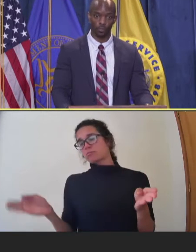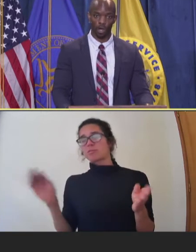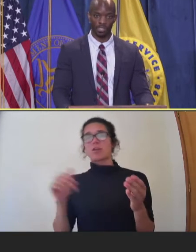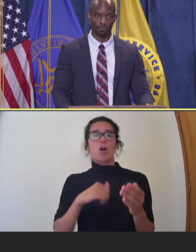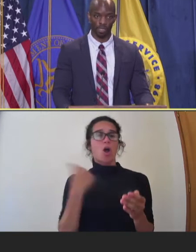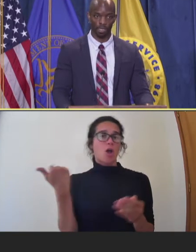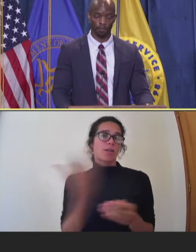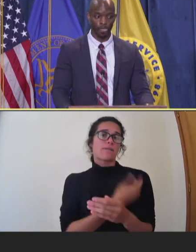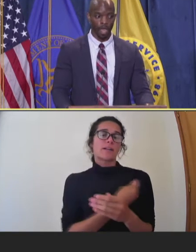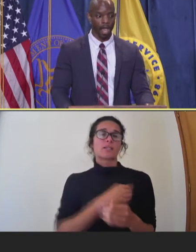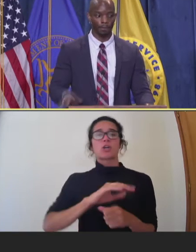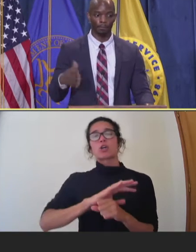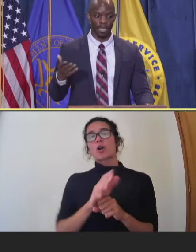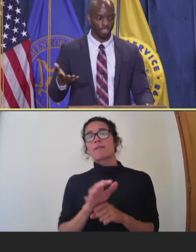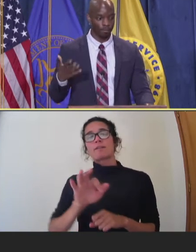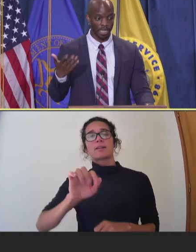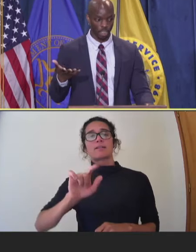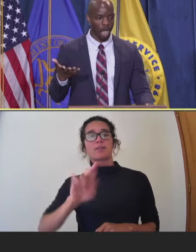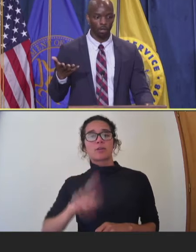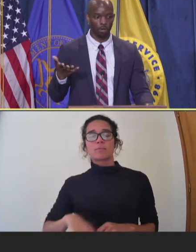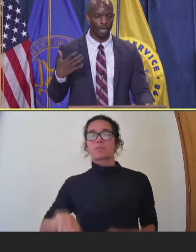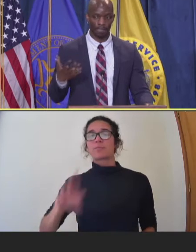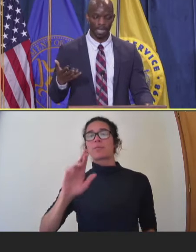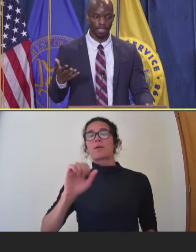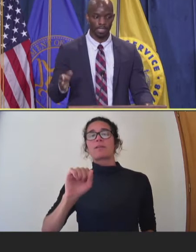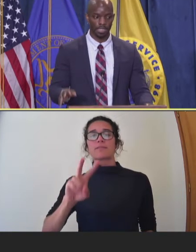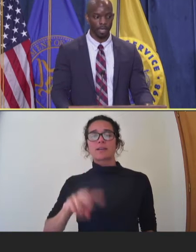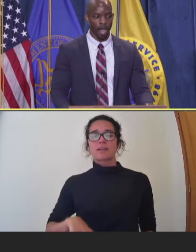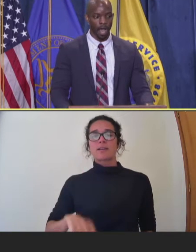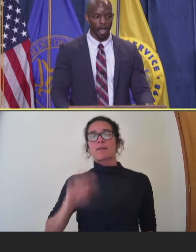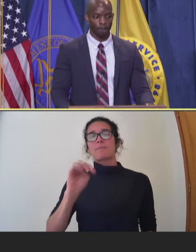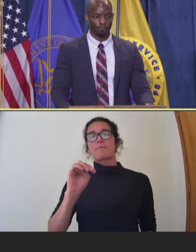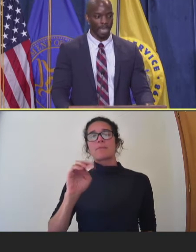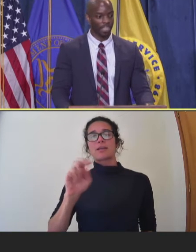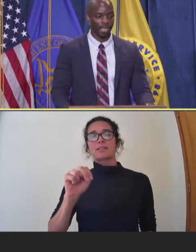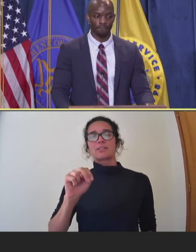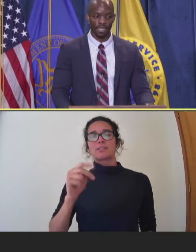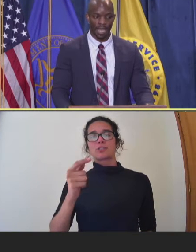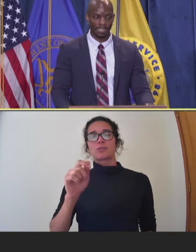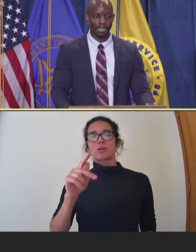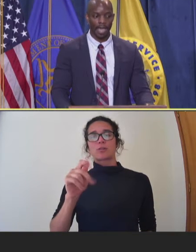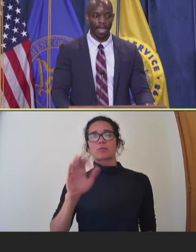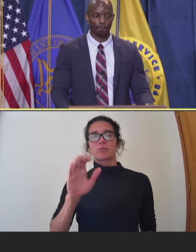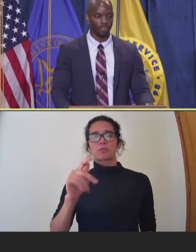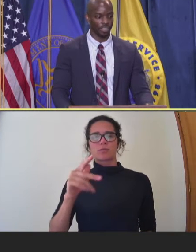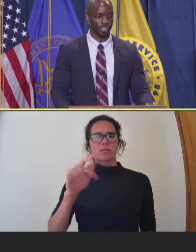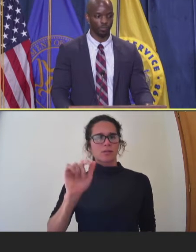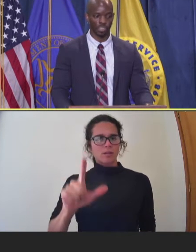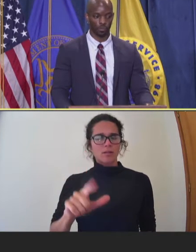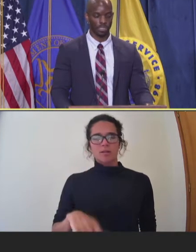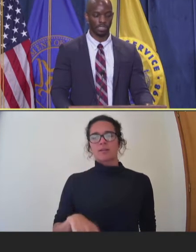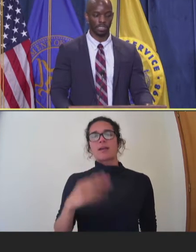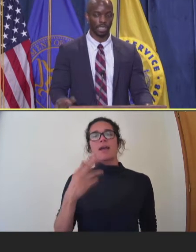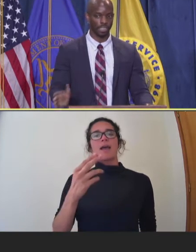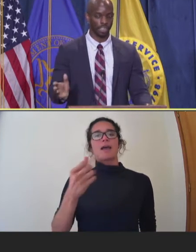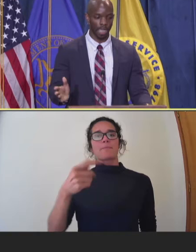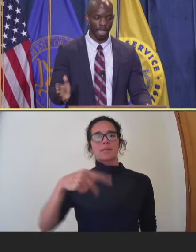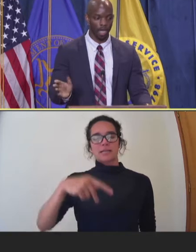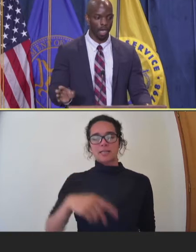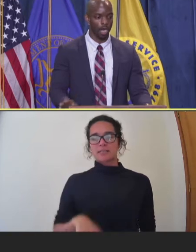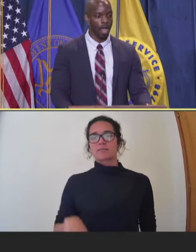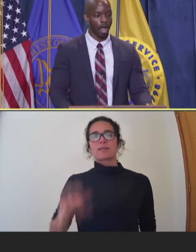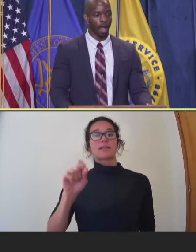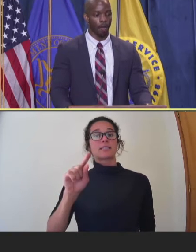RSV meningococcal, hepatitis, HIV and STI prevention resources and linkage to care,